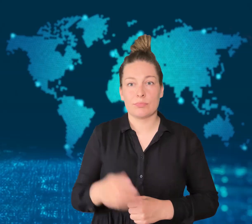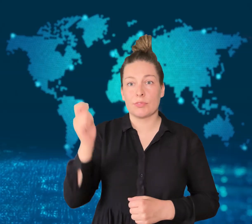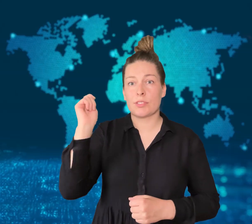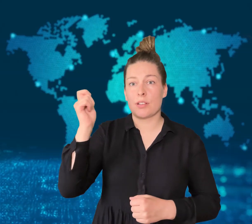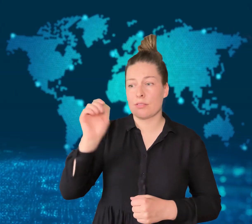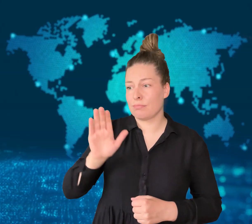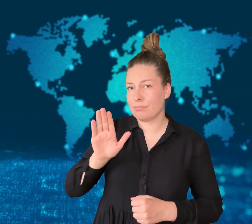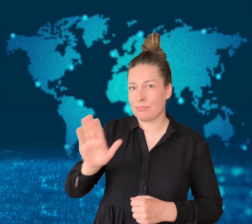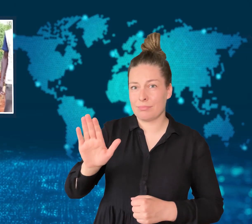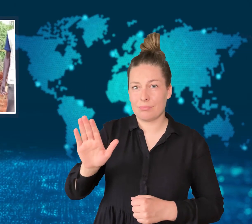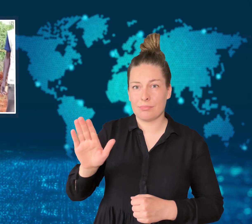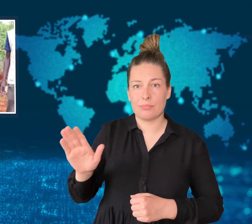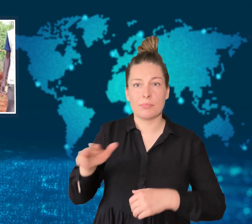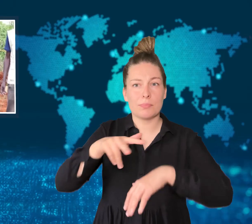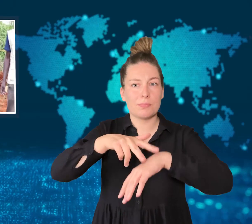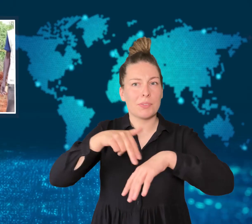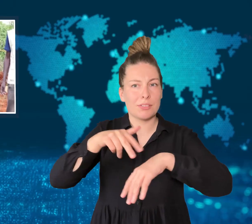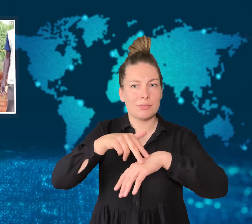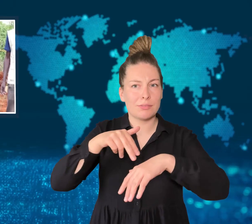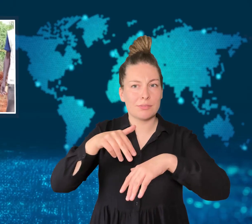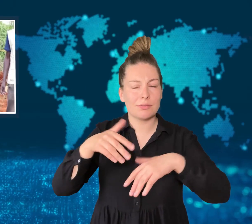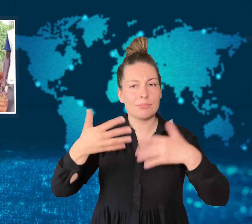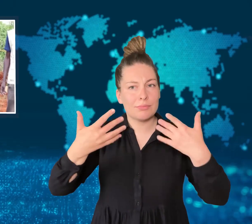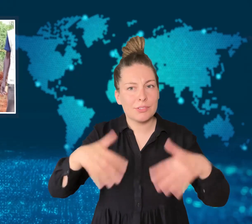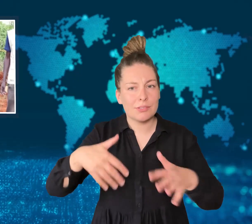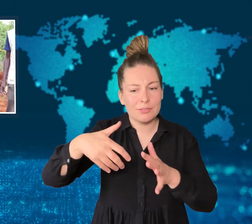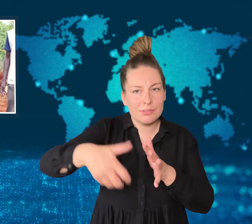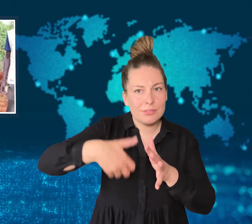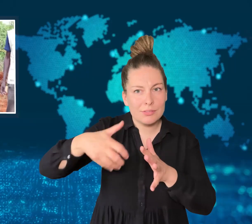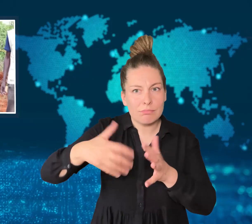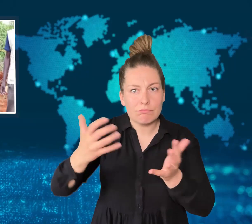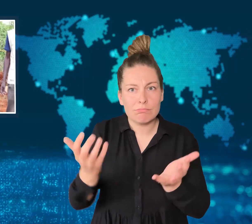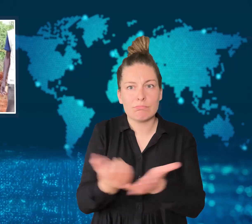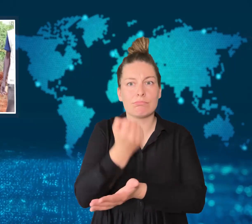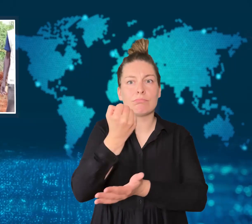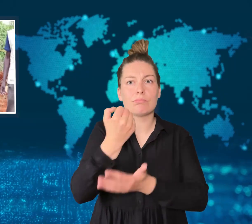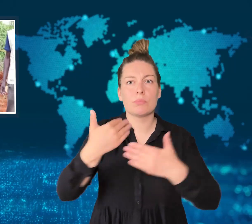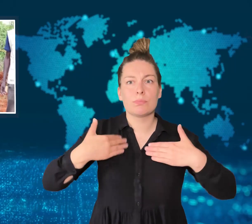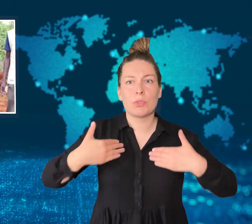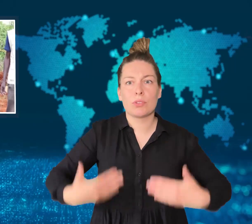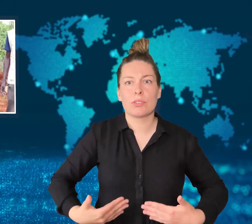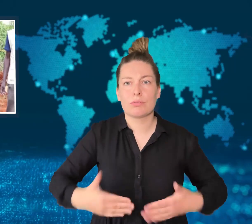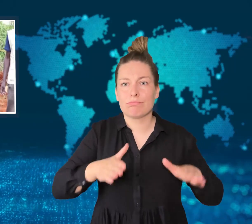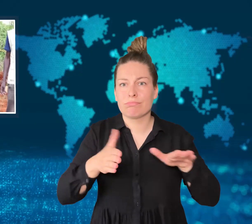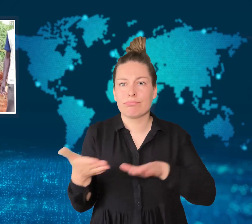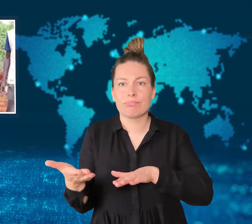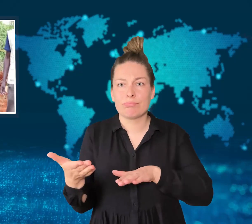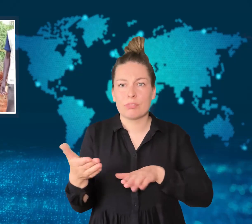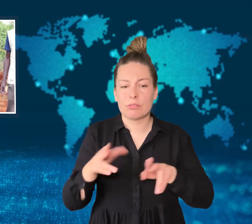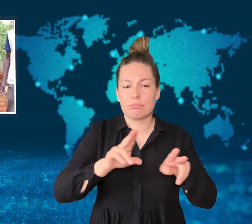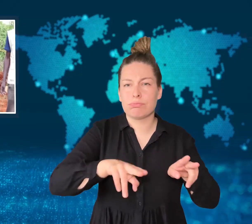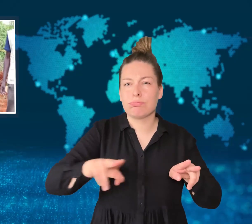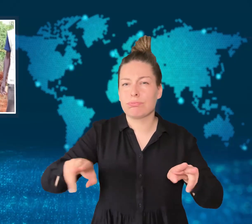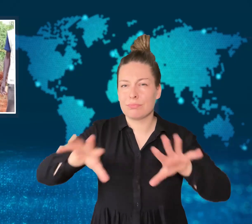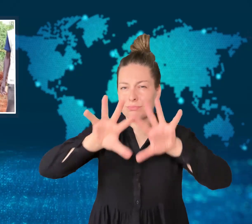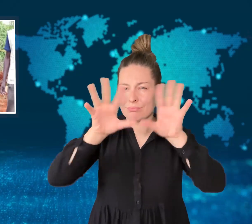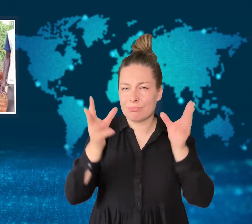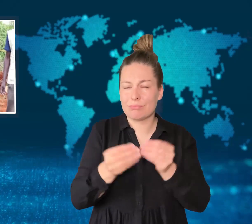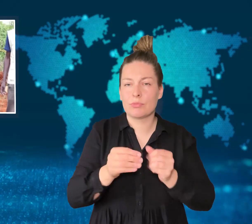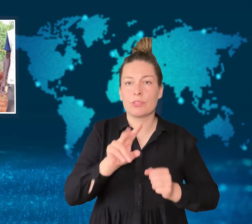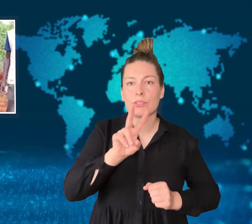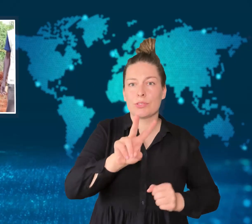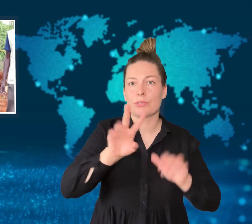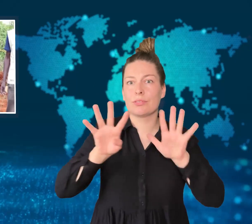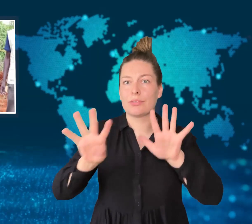[MONIKA]: Kenyan police exhumed twenty- nine bodies linked to a doomsday cult.